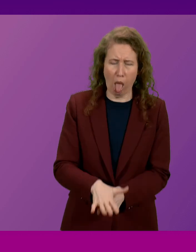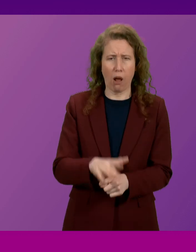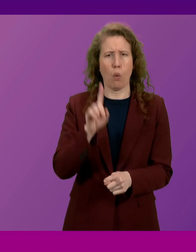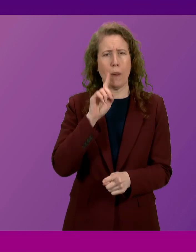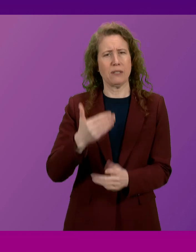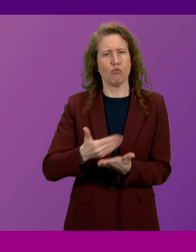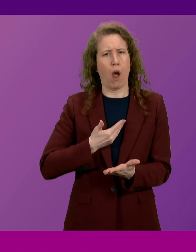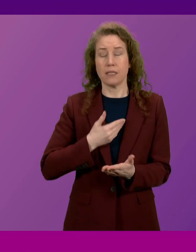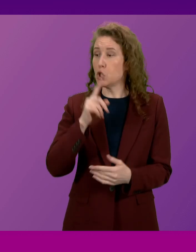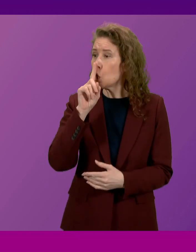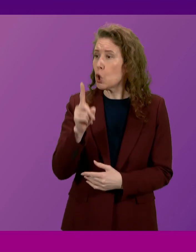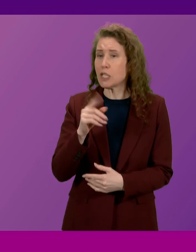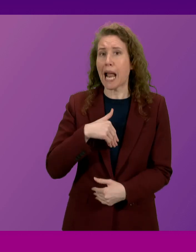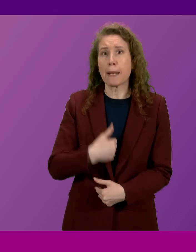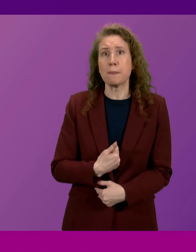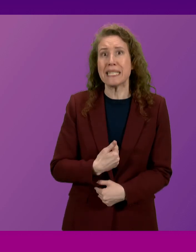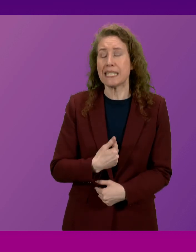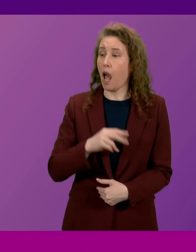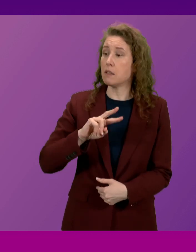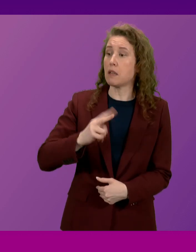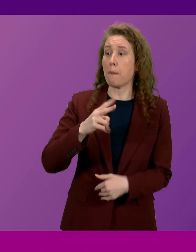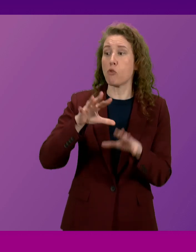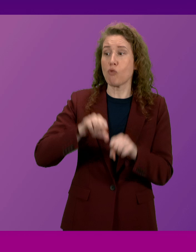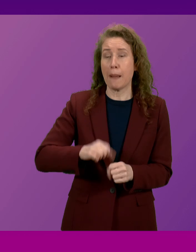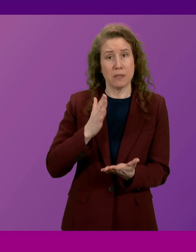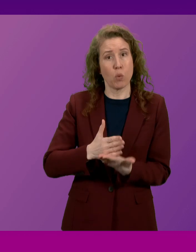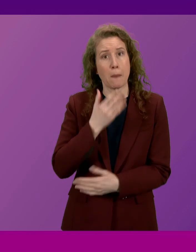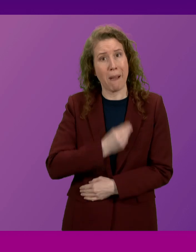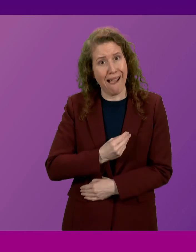not even bring herself to admit that a double rapist was a man. For years,